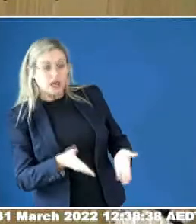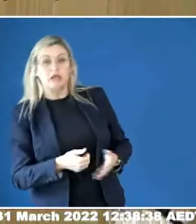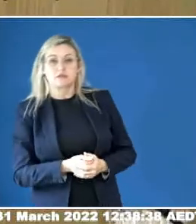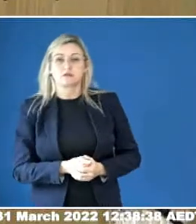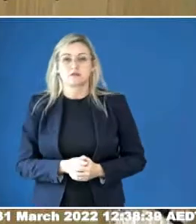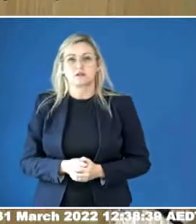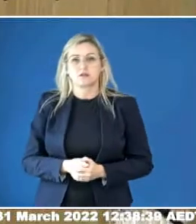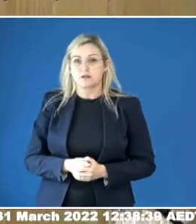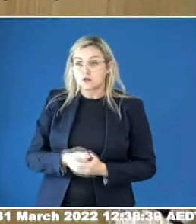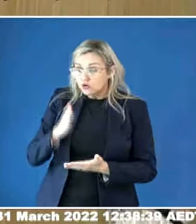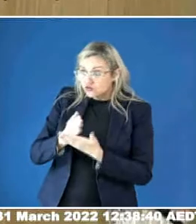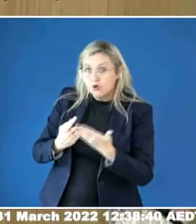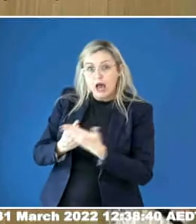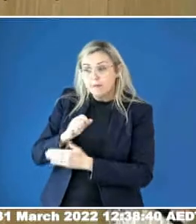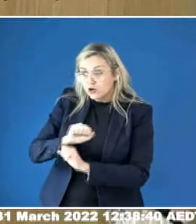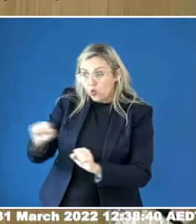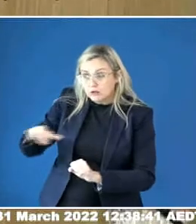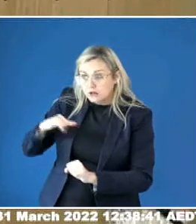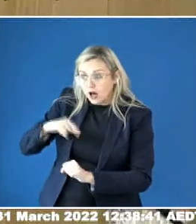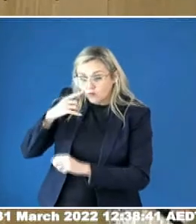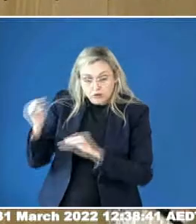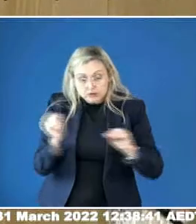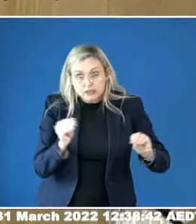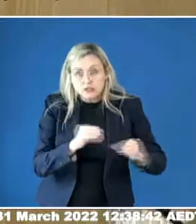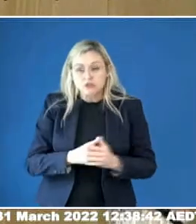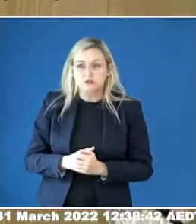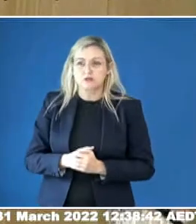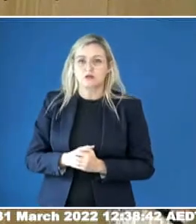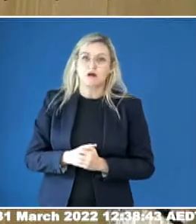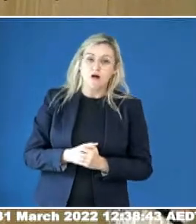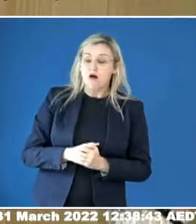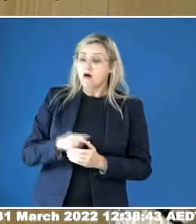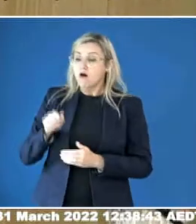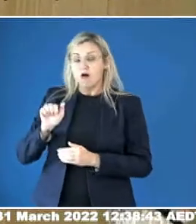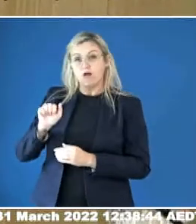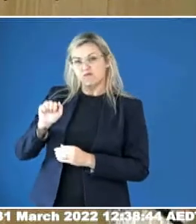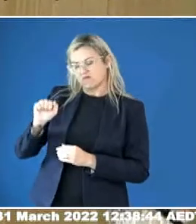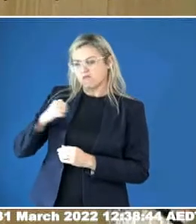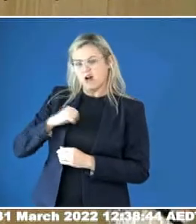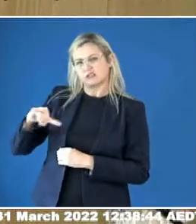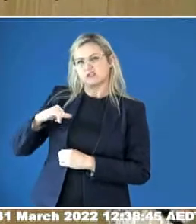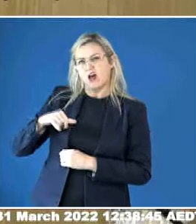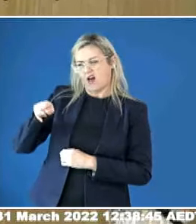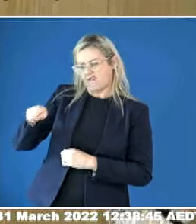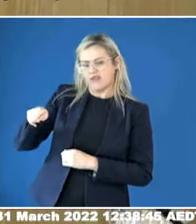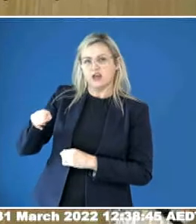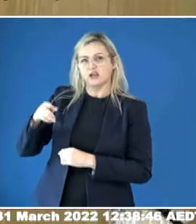Our Lifestyle Lead has told me that she does try to work with the people